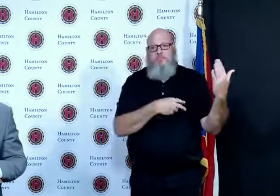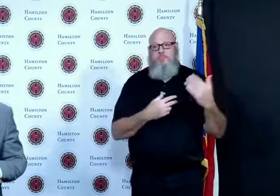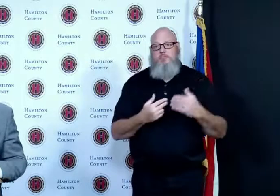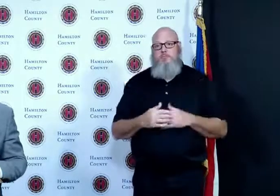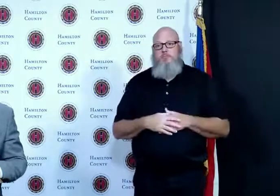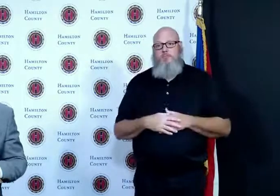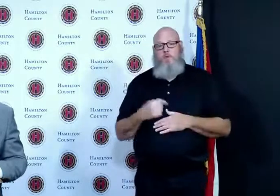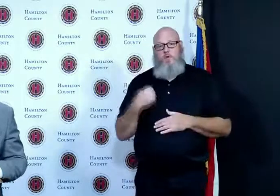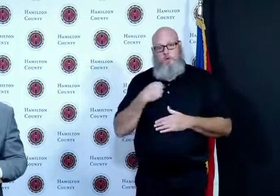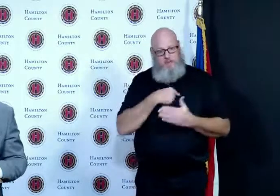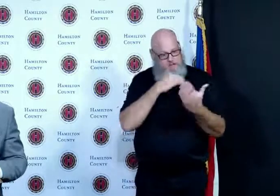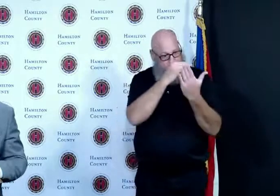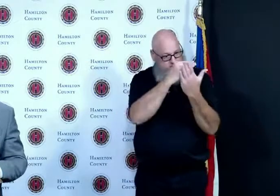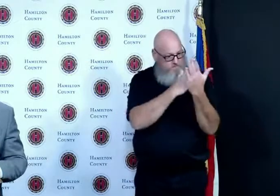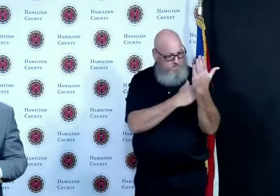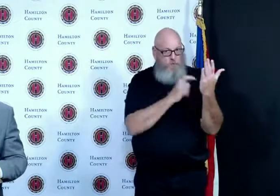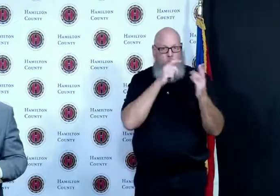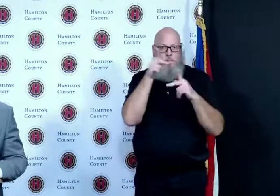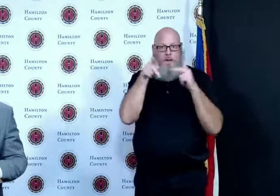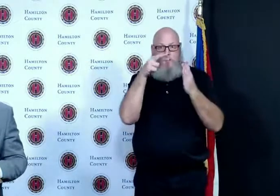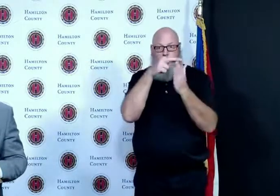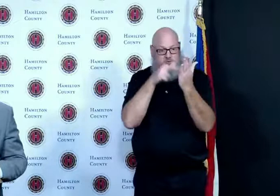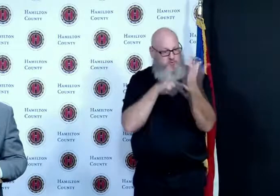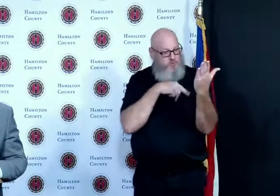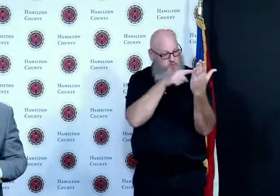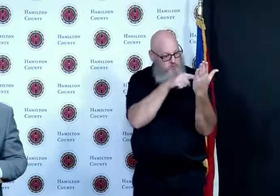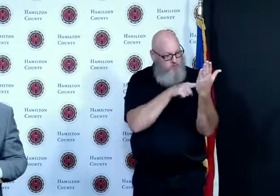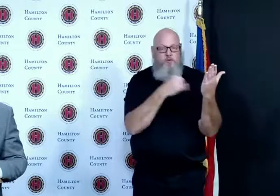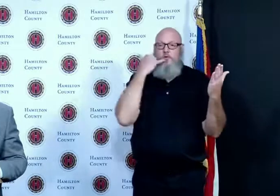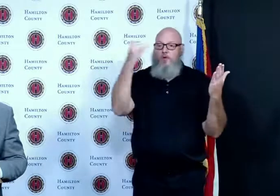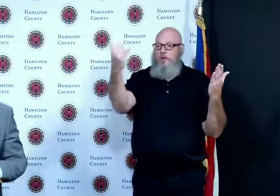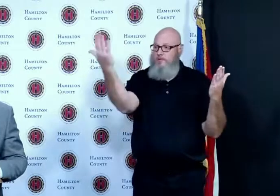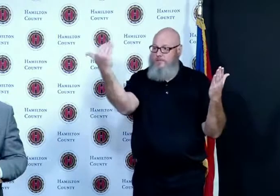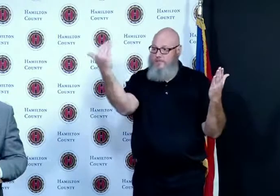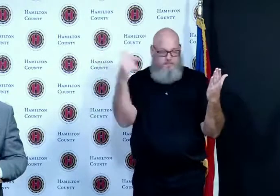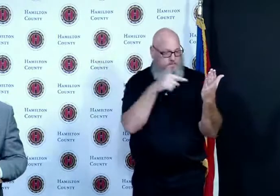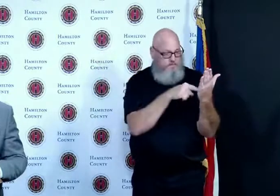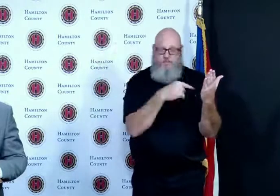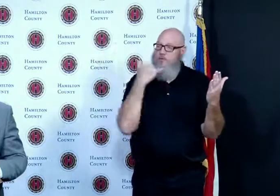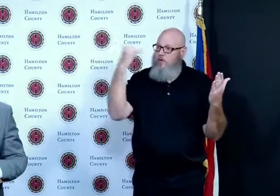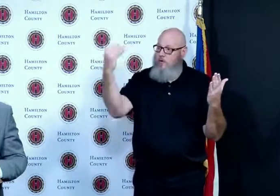the list and I can tell you my team was so excited to make that call and each 80 year old that we